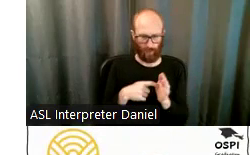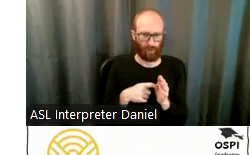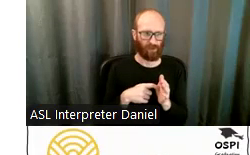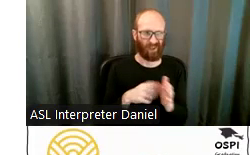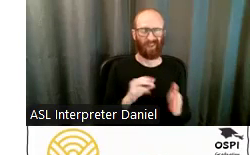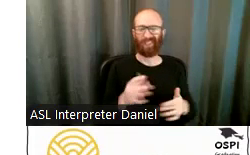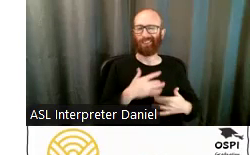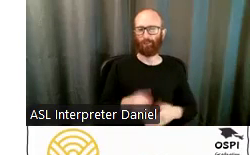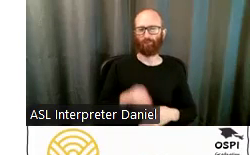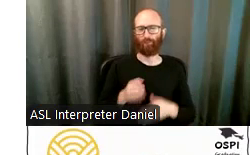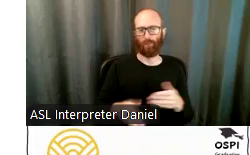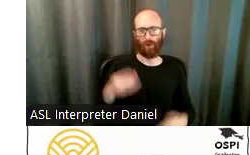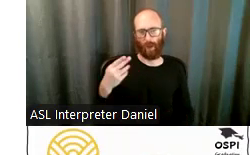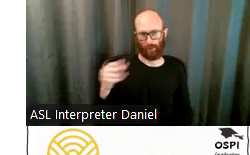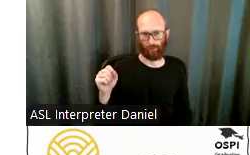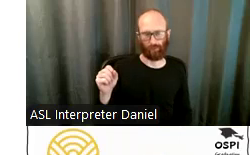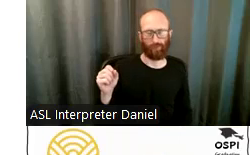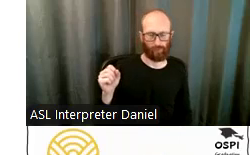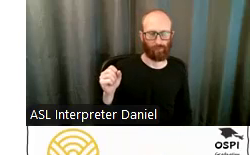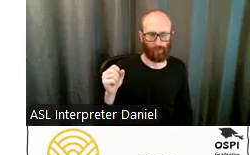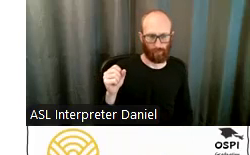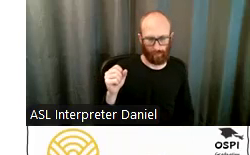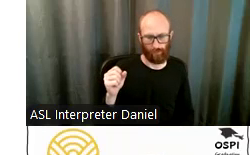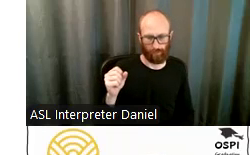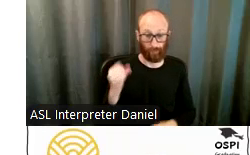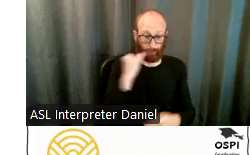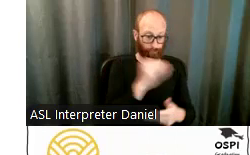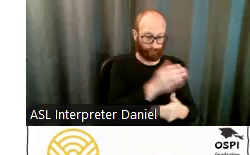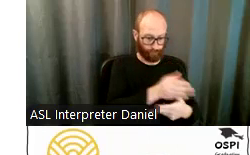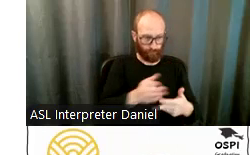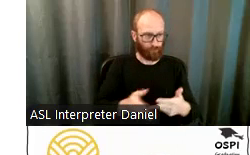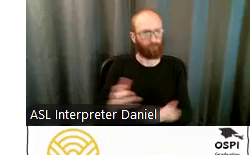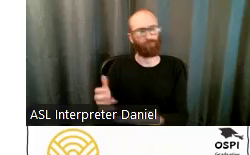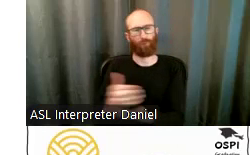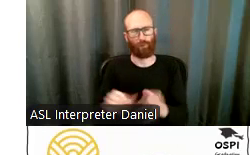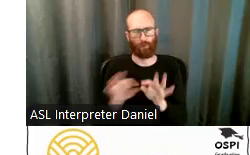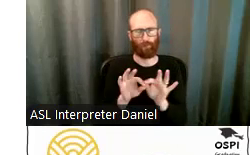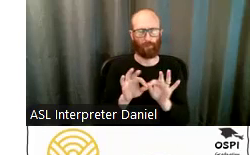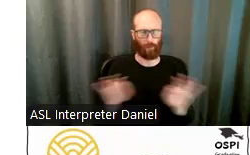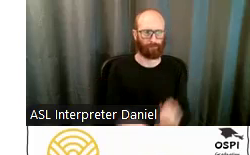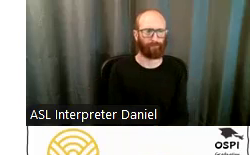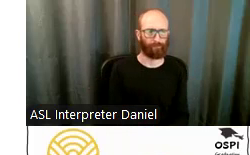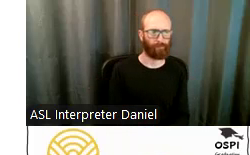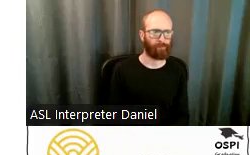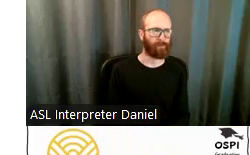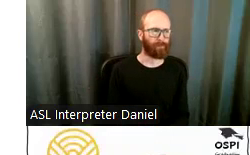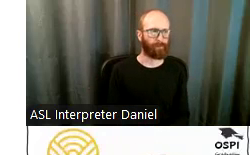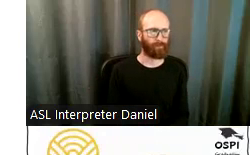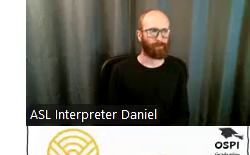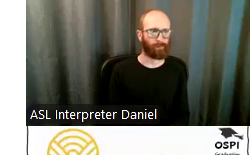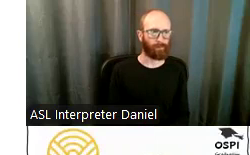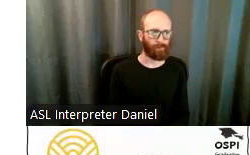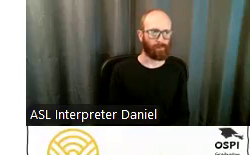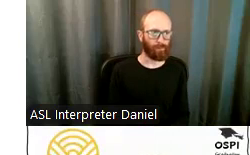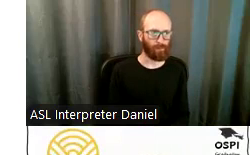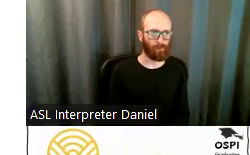high school to earn that diploma in our state. We're going to start with the high